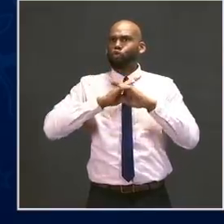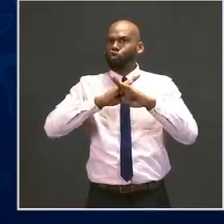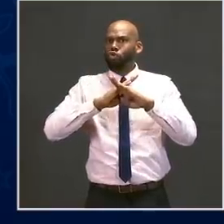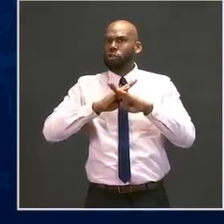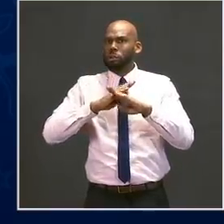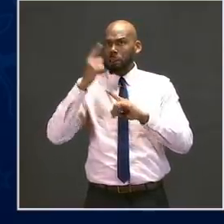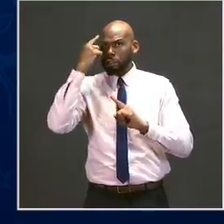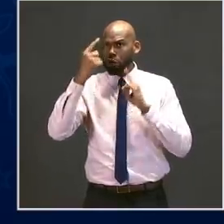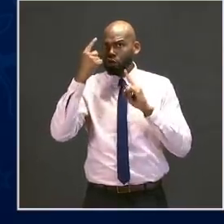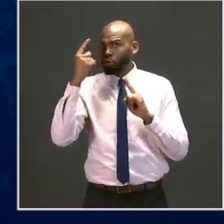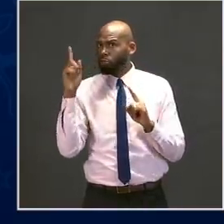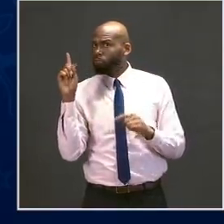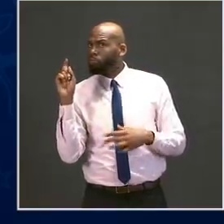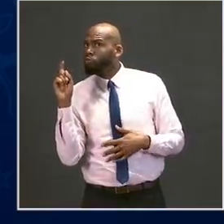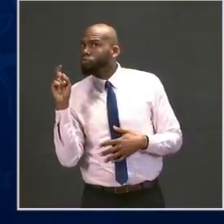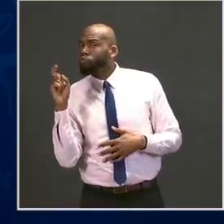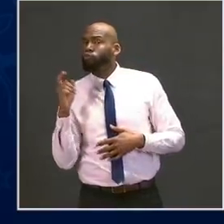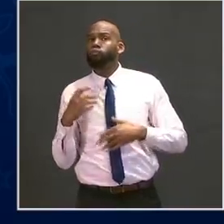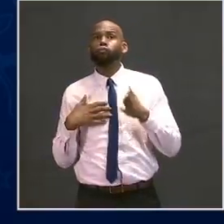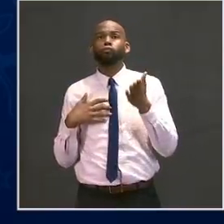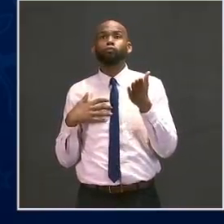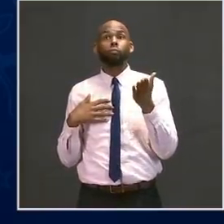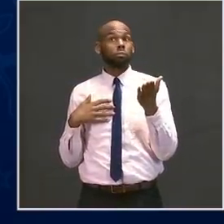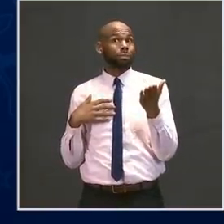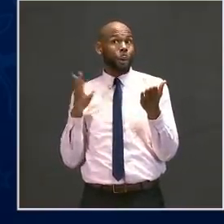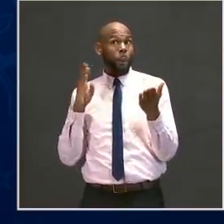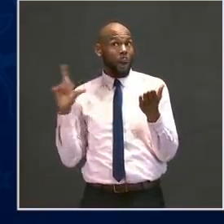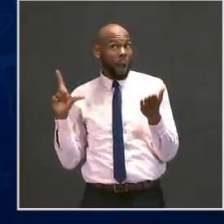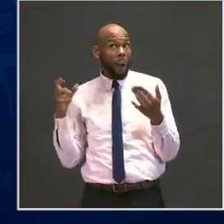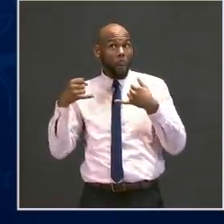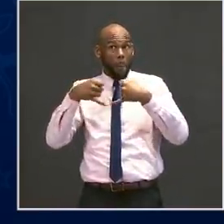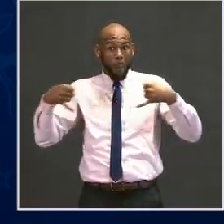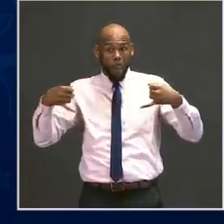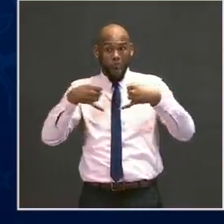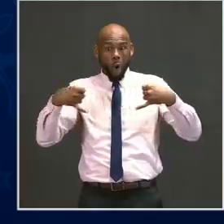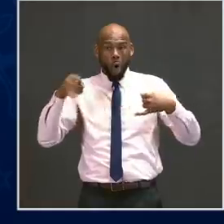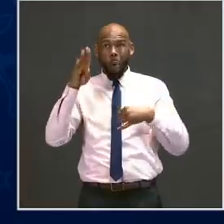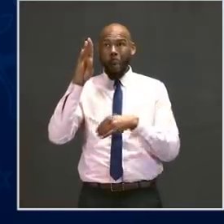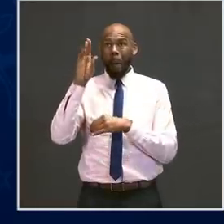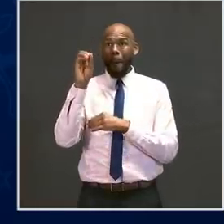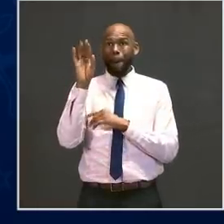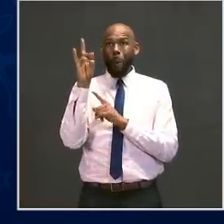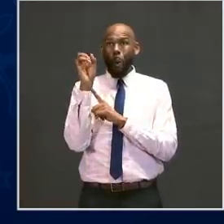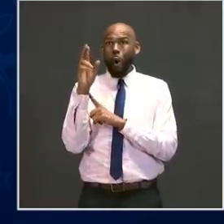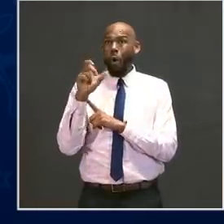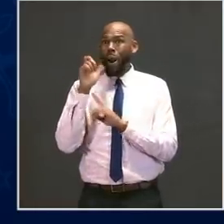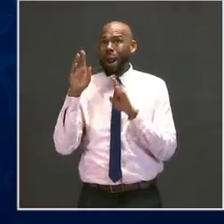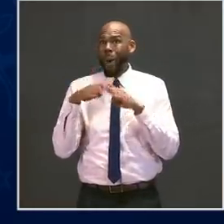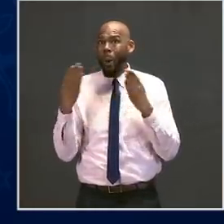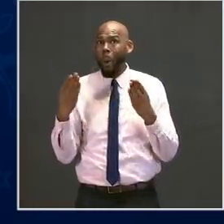Ms. Psaki: Well, the border is not open. We are -- The Press: Well, there are several reports of migrants crossing the border,